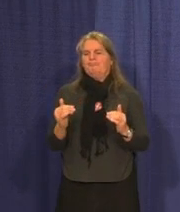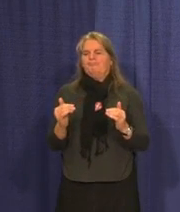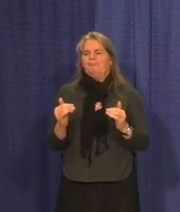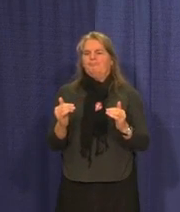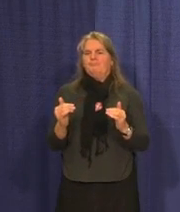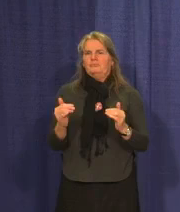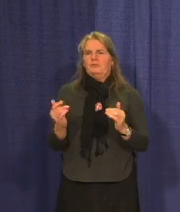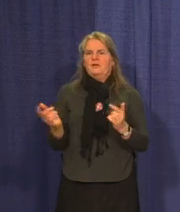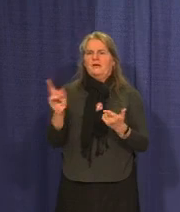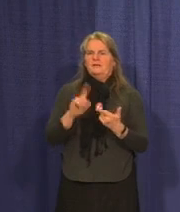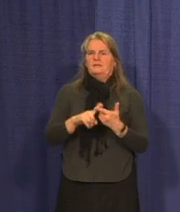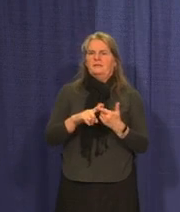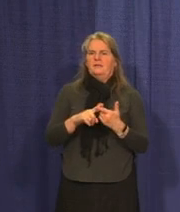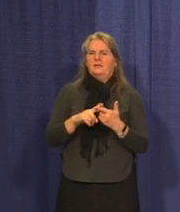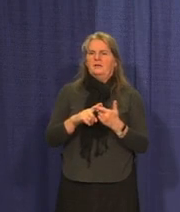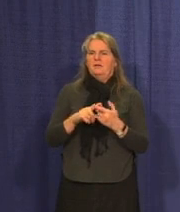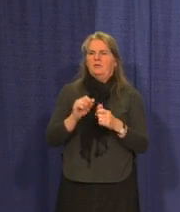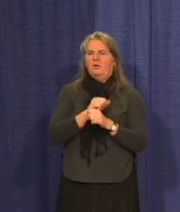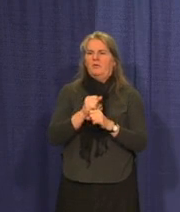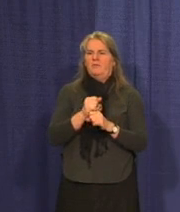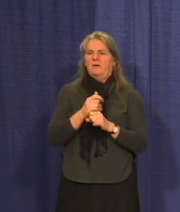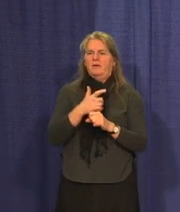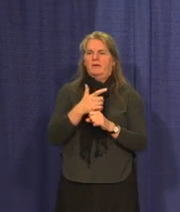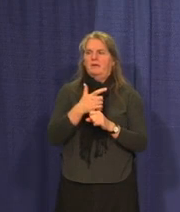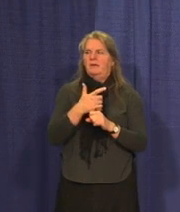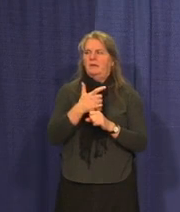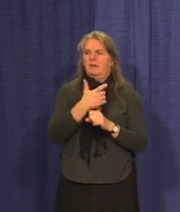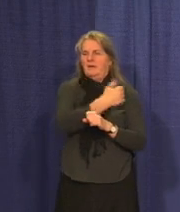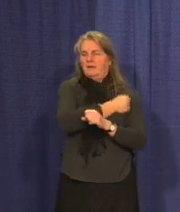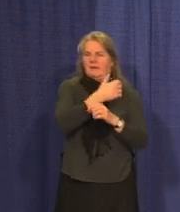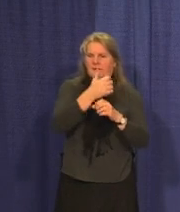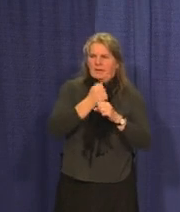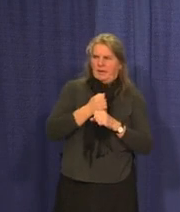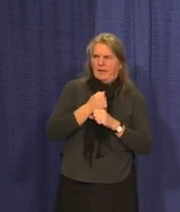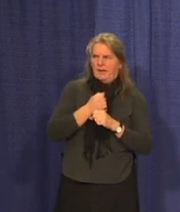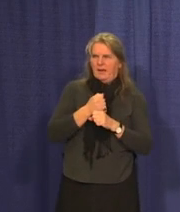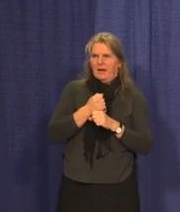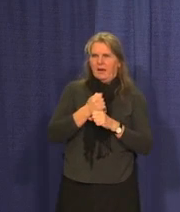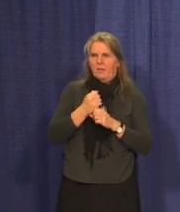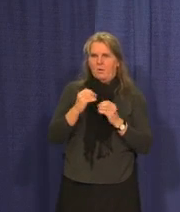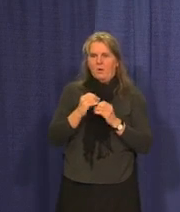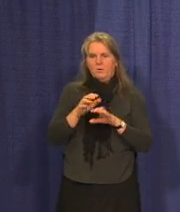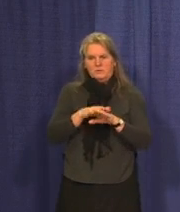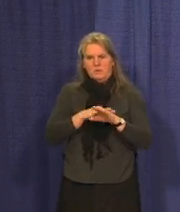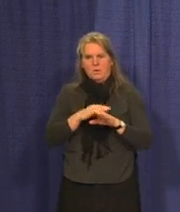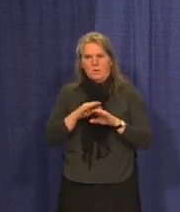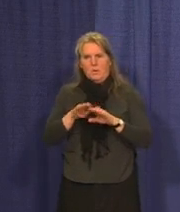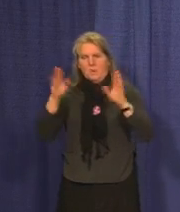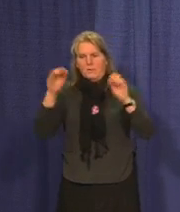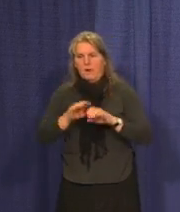vaccine is available. Like a green light, a good to go. I'm assuming it is not really going to work like that, it will